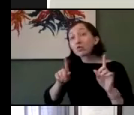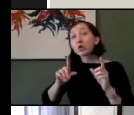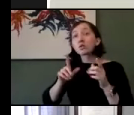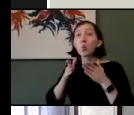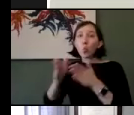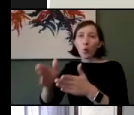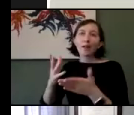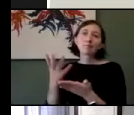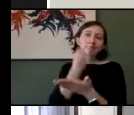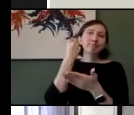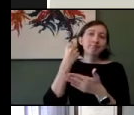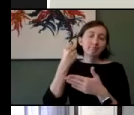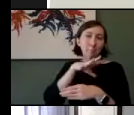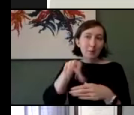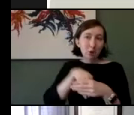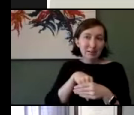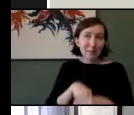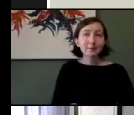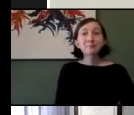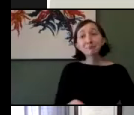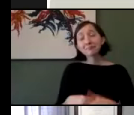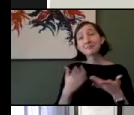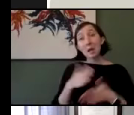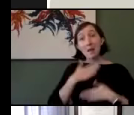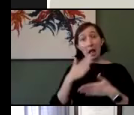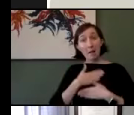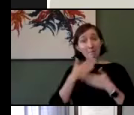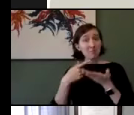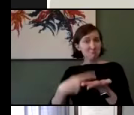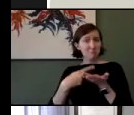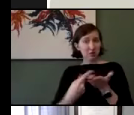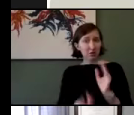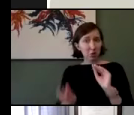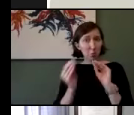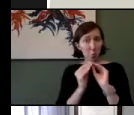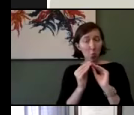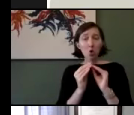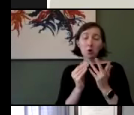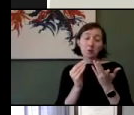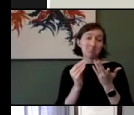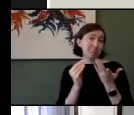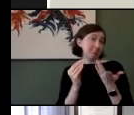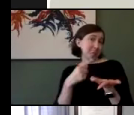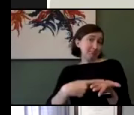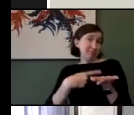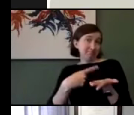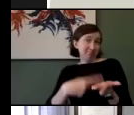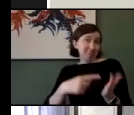Once again I'm happy to talk with you about that and explore any of that with y'all.